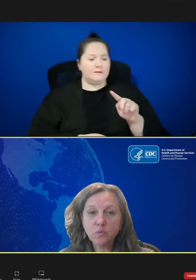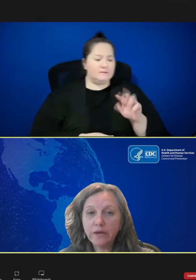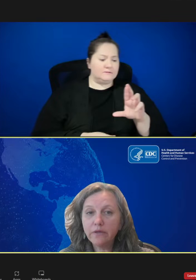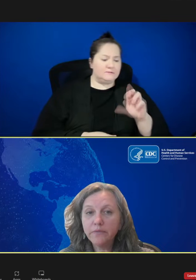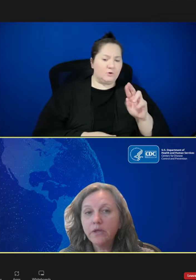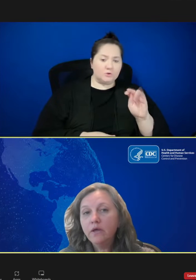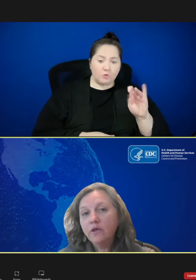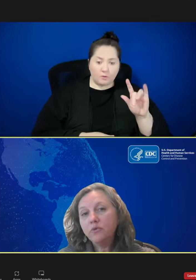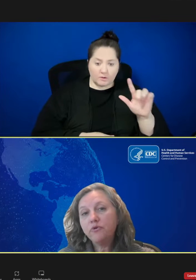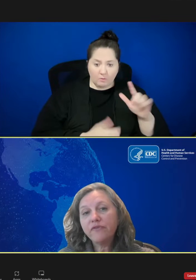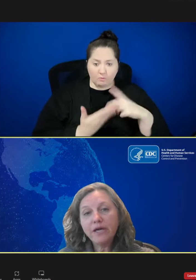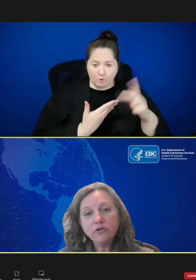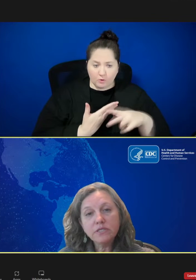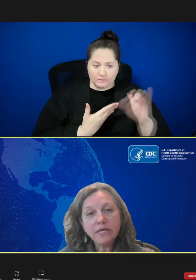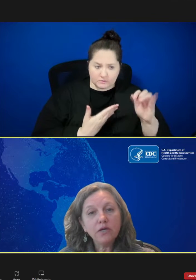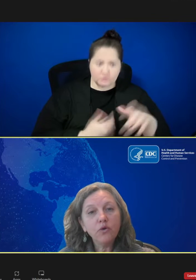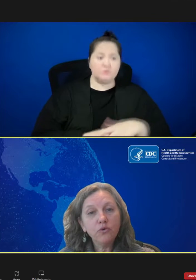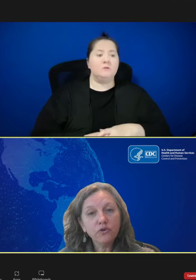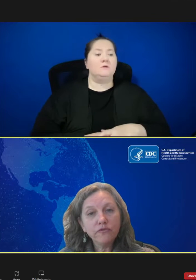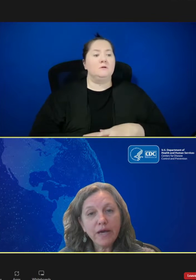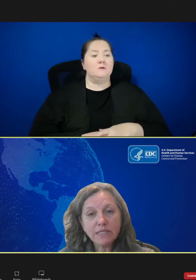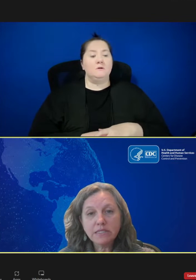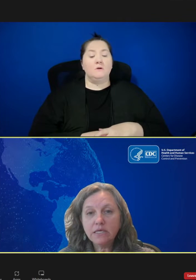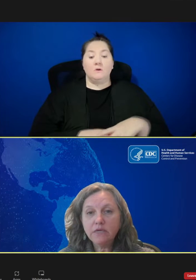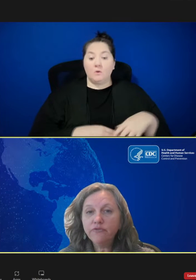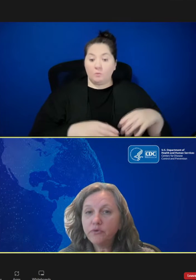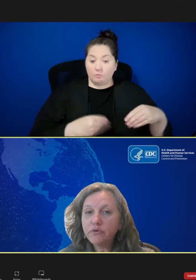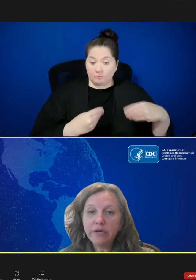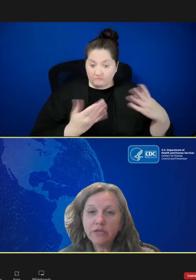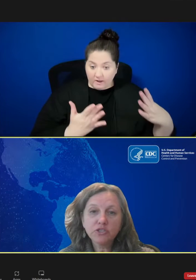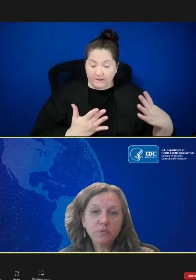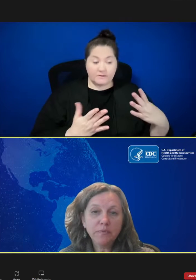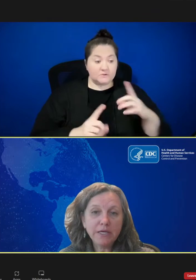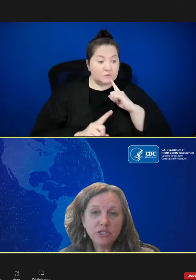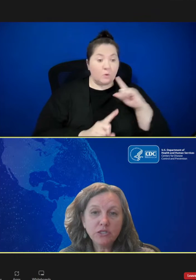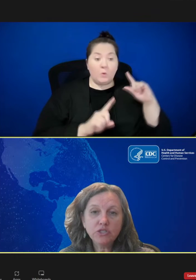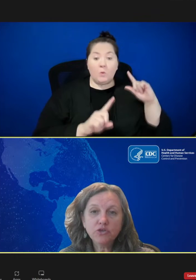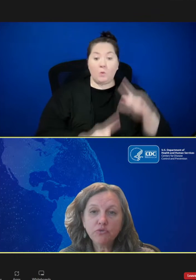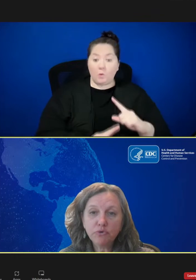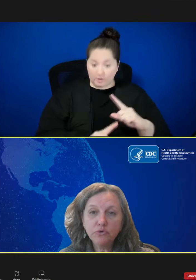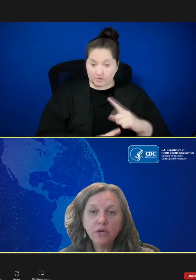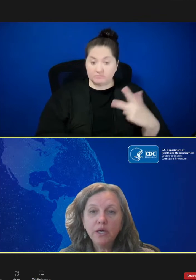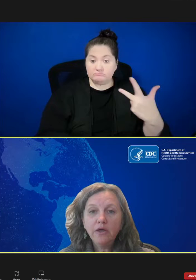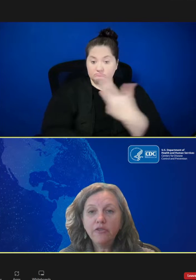well. The providers then order vaccine for their eligible patients through